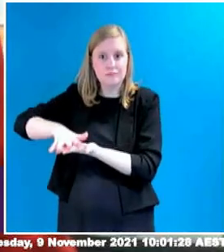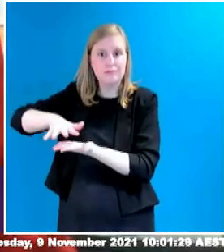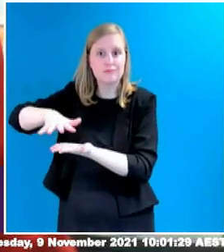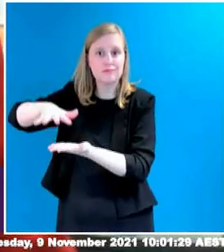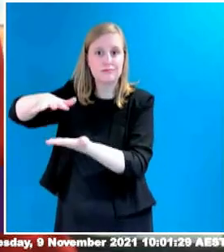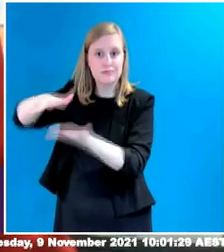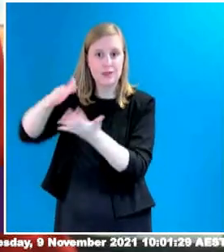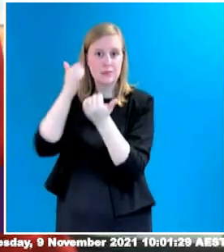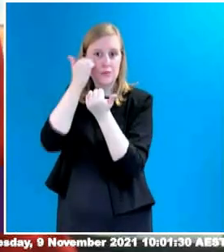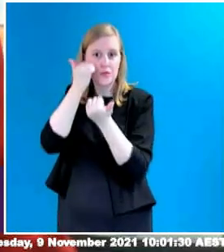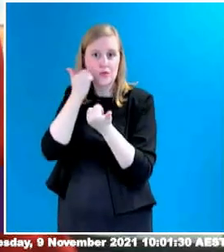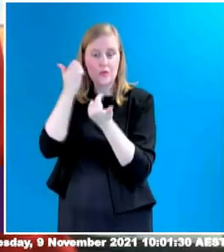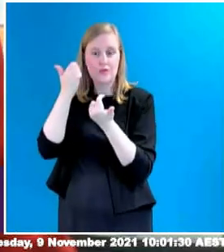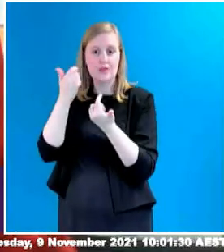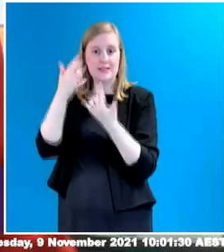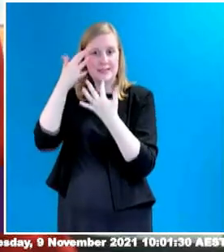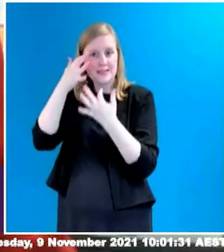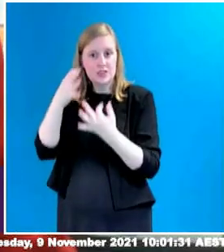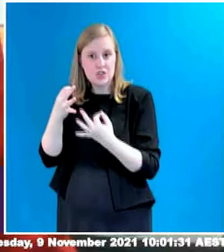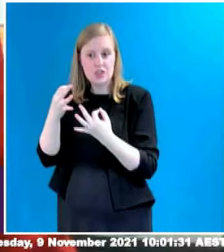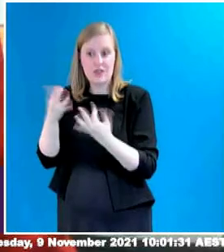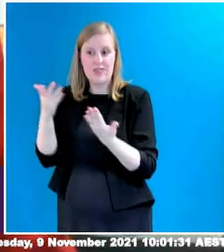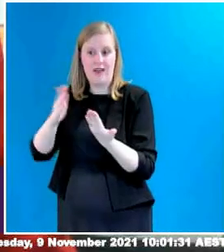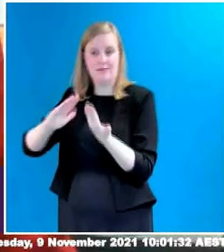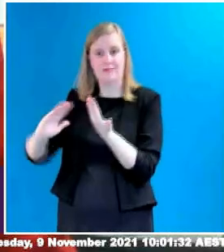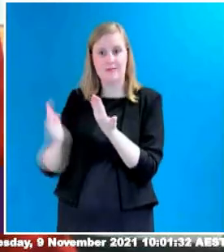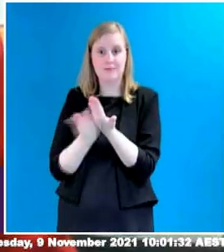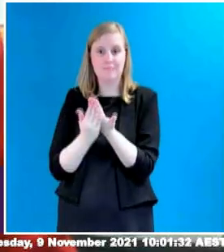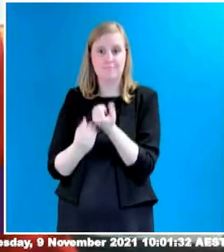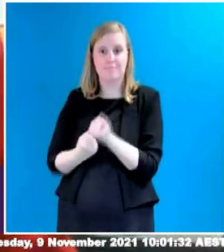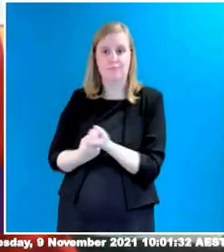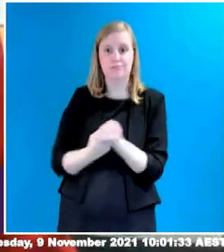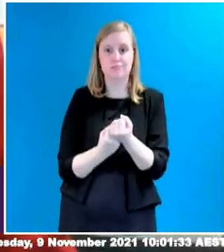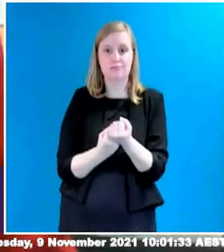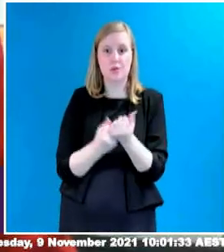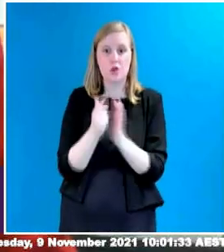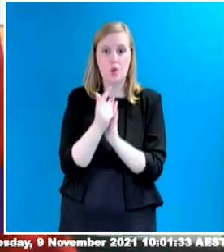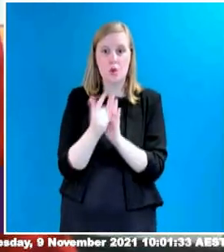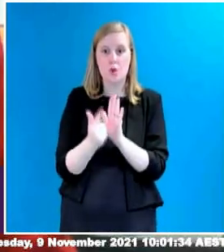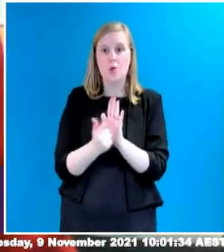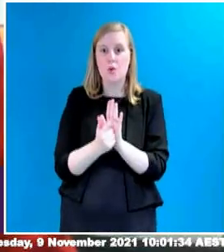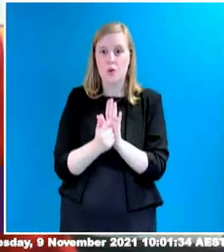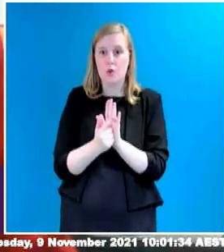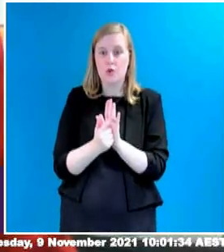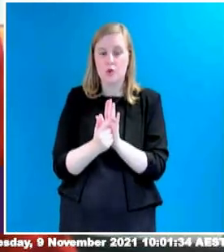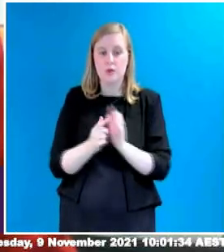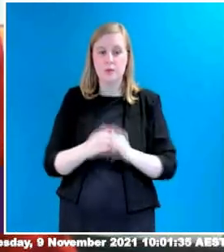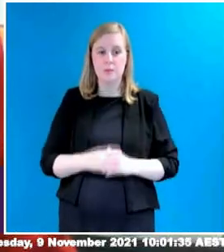content of those rights are, in practice, by the government regulating everyday things.